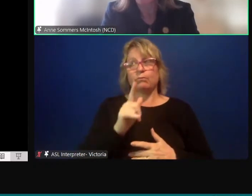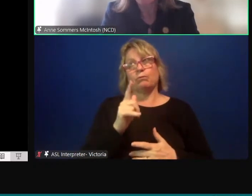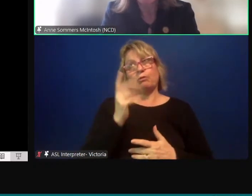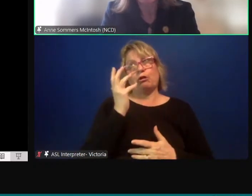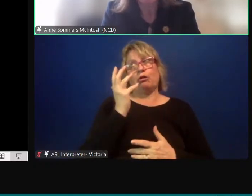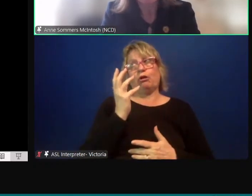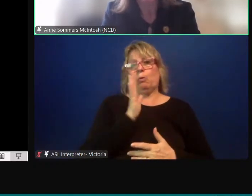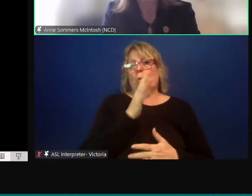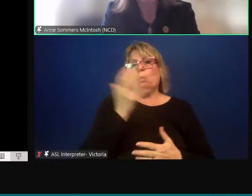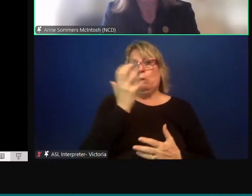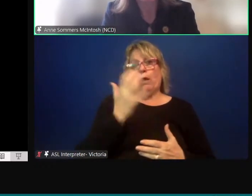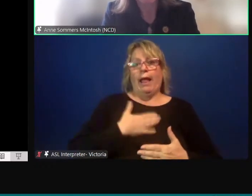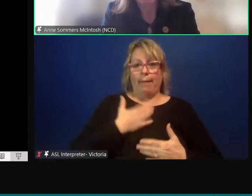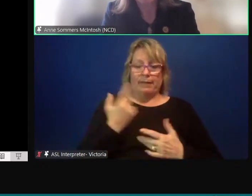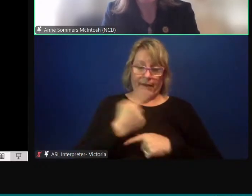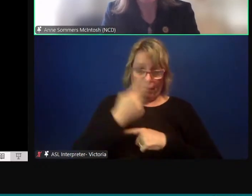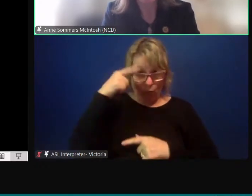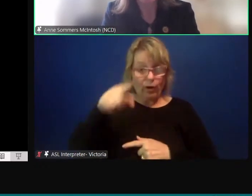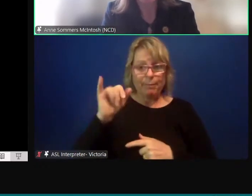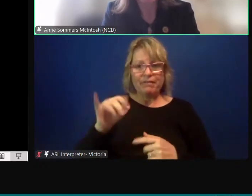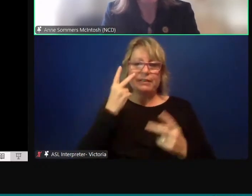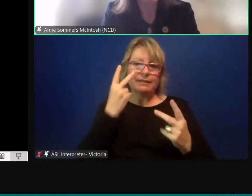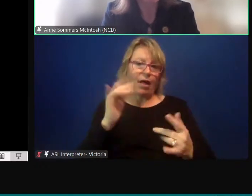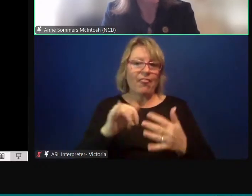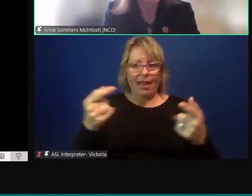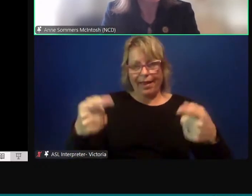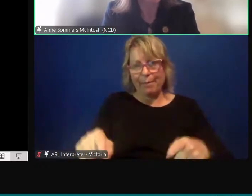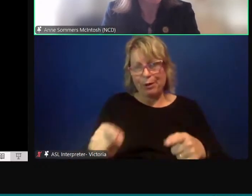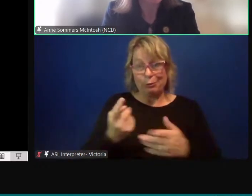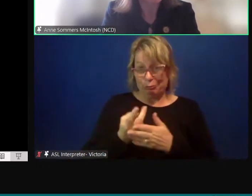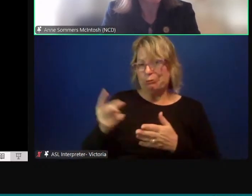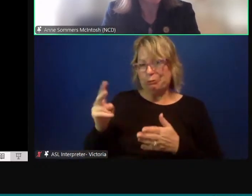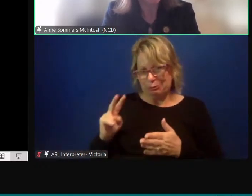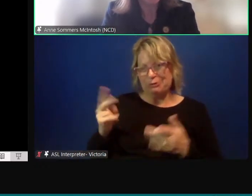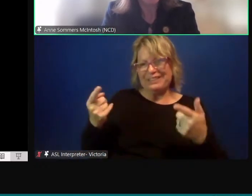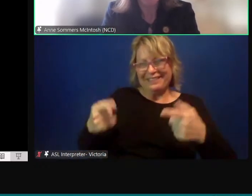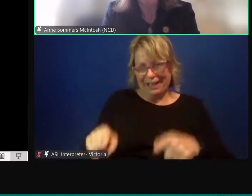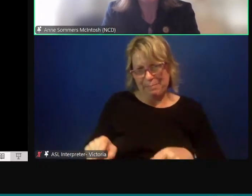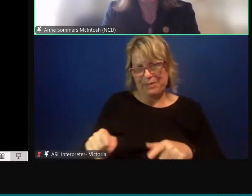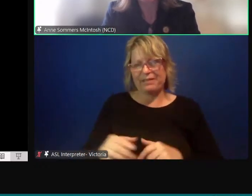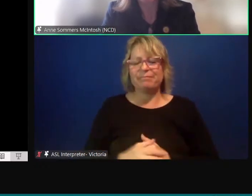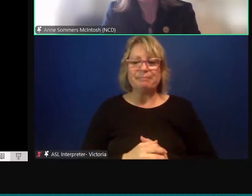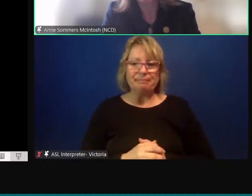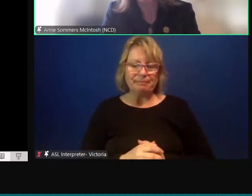him to have seen that happen. That was just two weeks ago that took place. And finally,